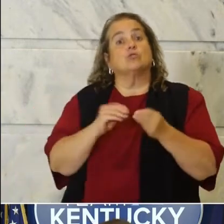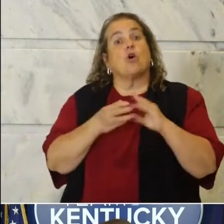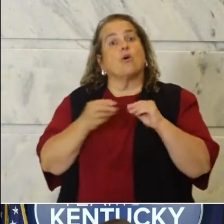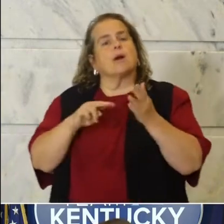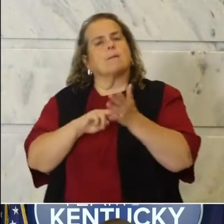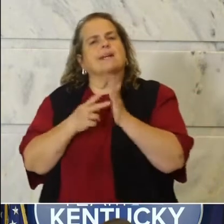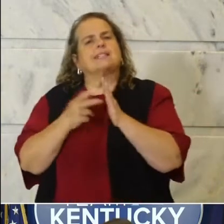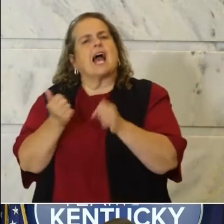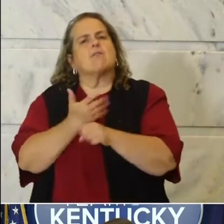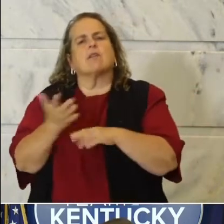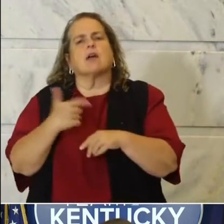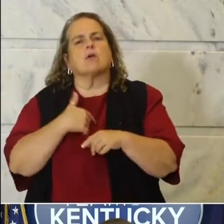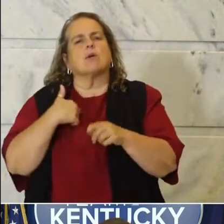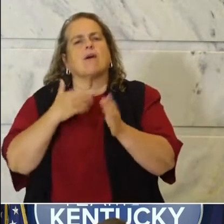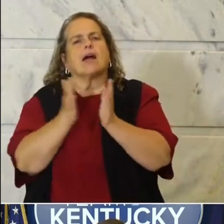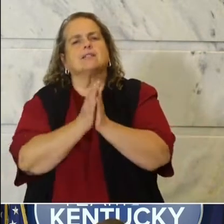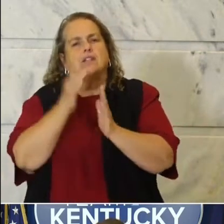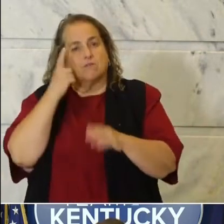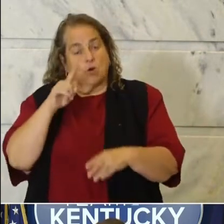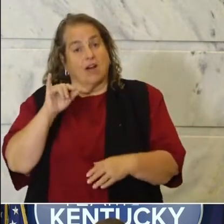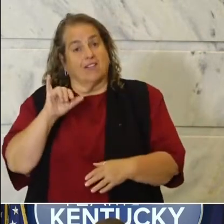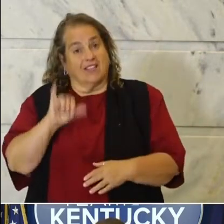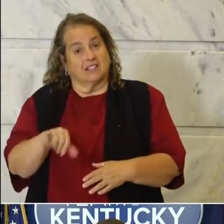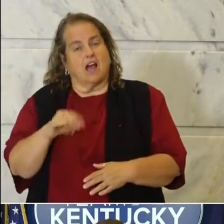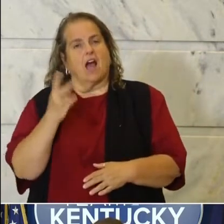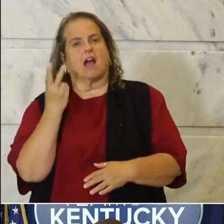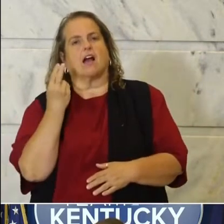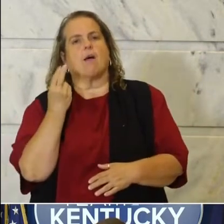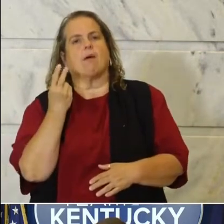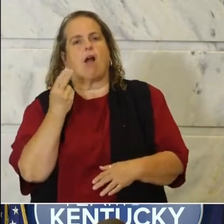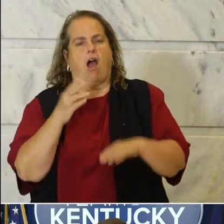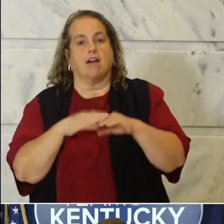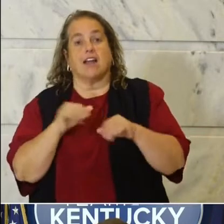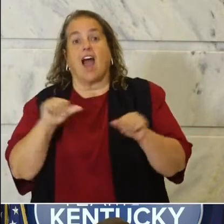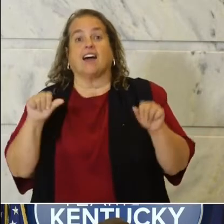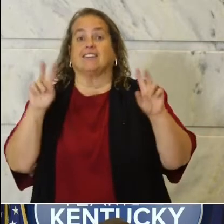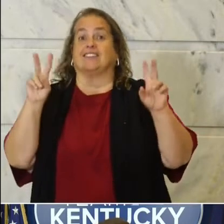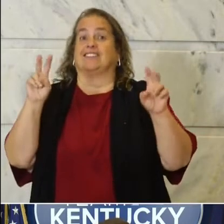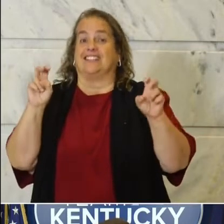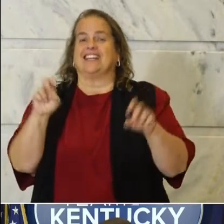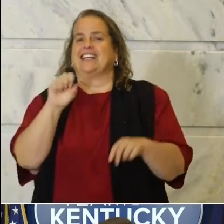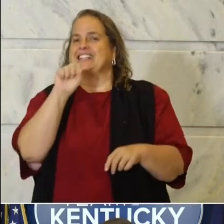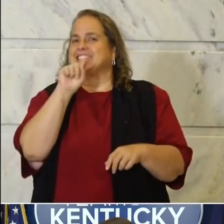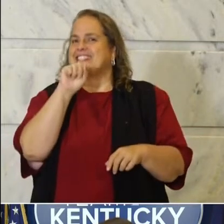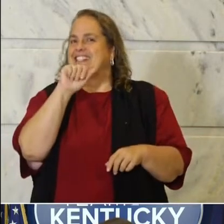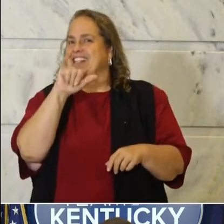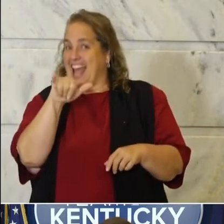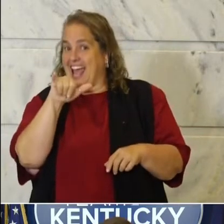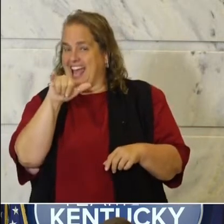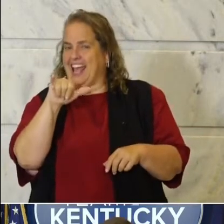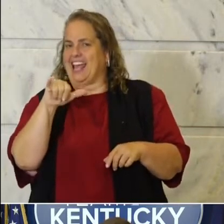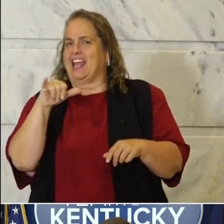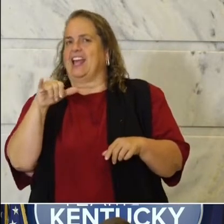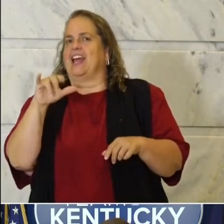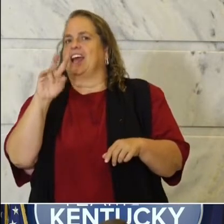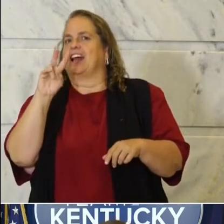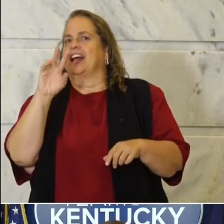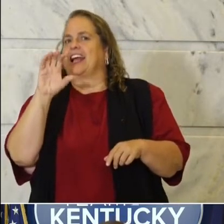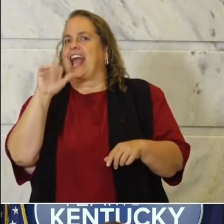is a couple on a staycation, meaning they have not traveled to any of those states that we're concerned about because of the high positivity right